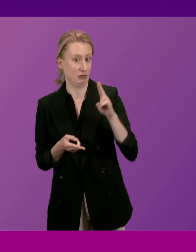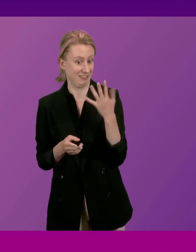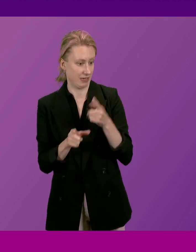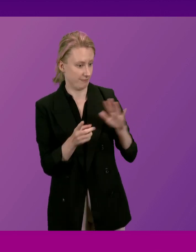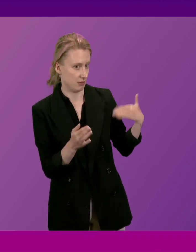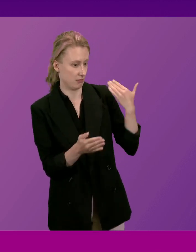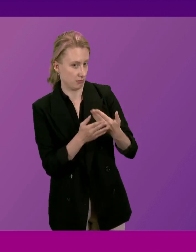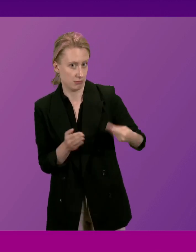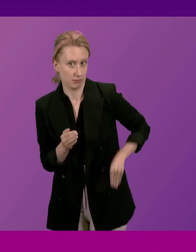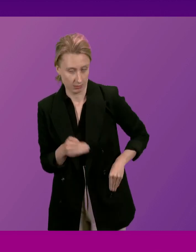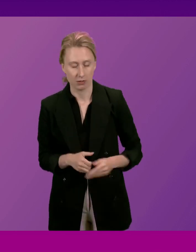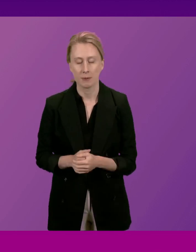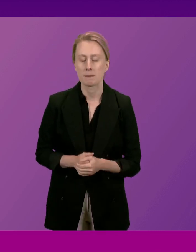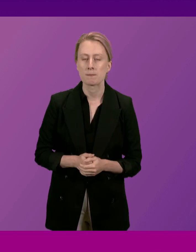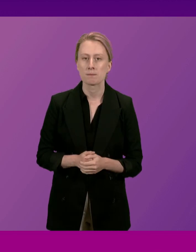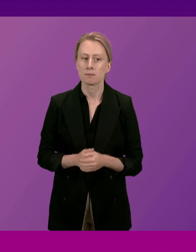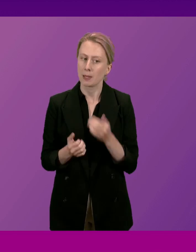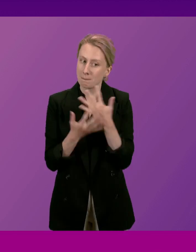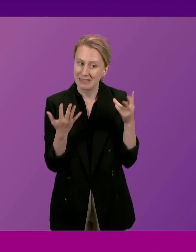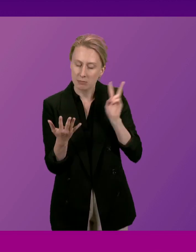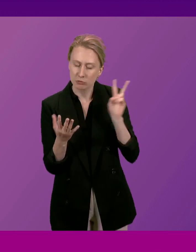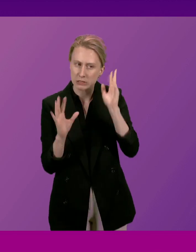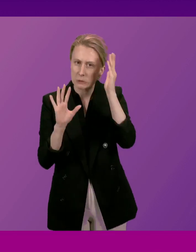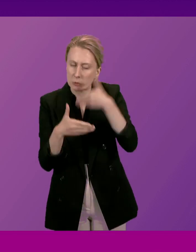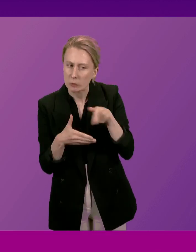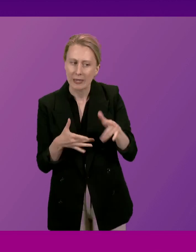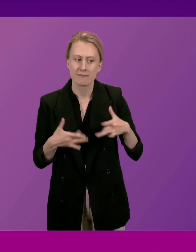parents are rightly worried. They fear that their children are not safe and are